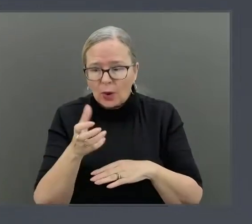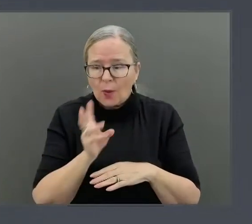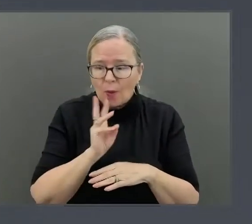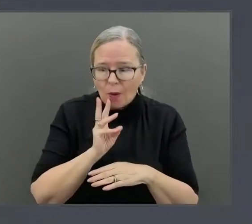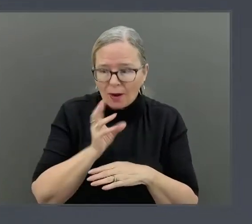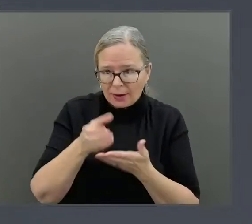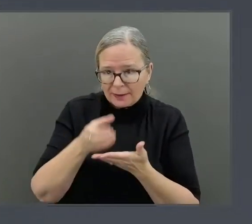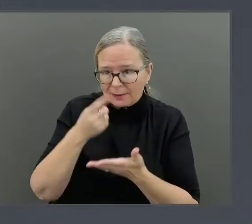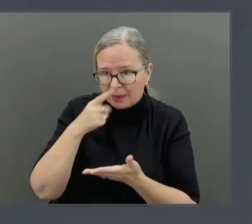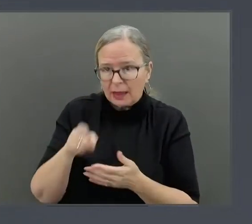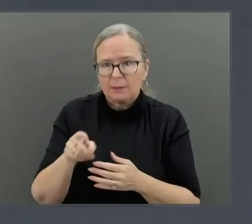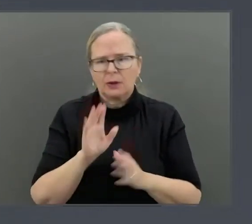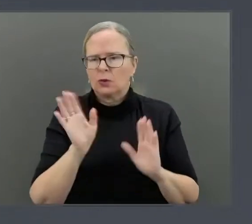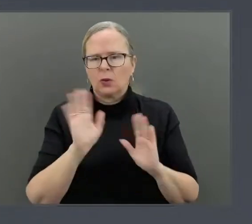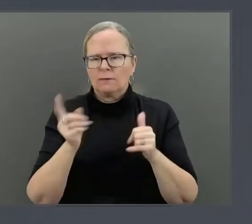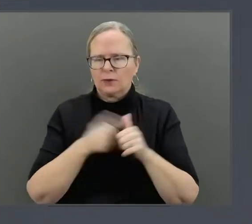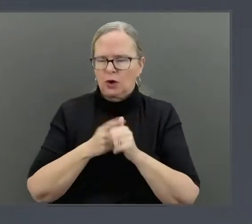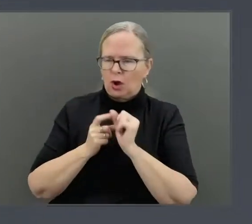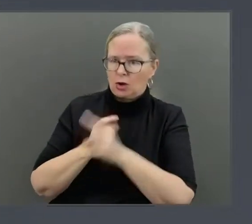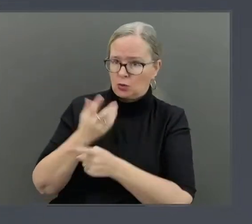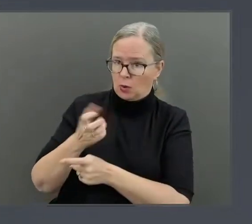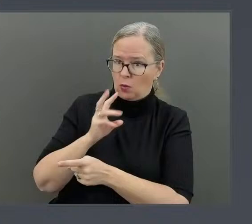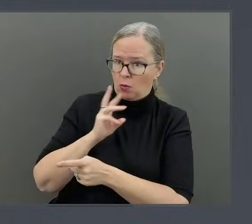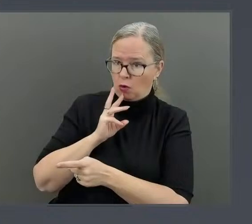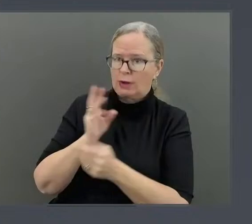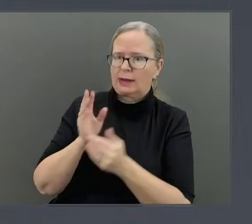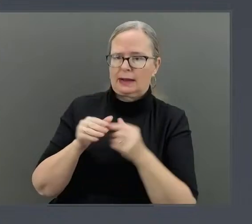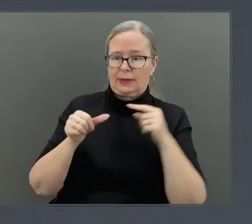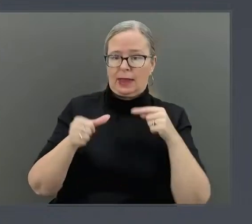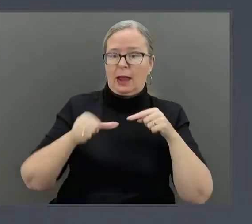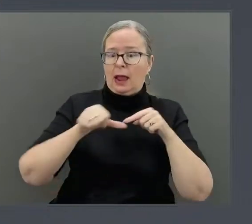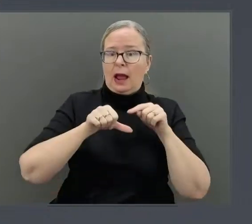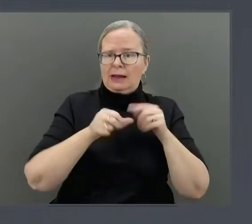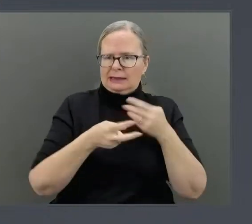as individuals are also very important and this is a really good demonstration of what